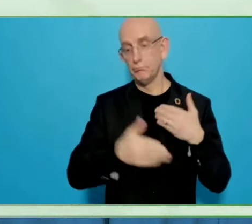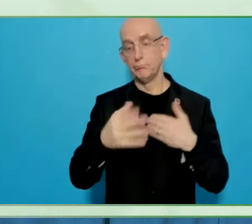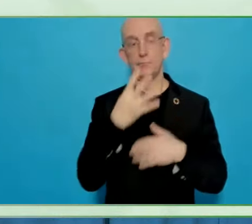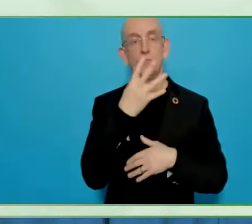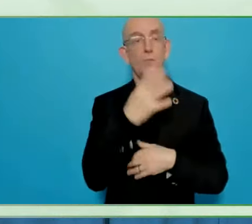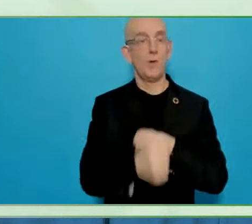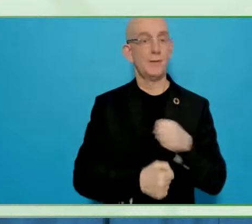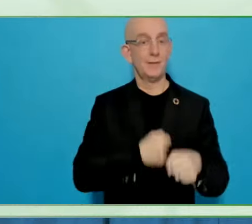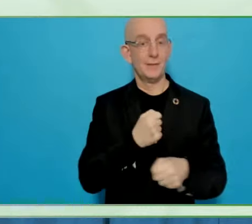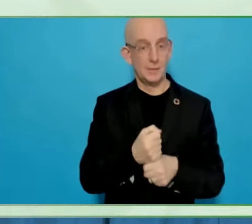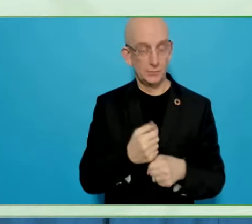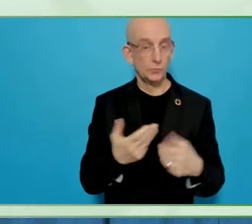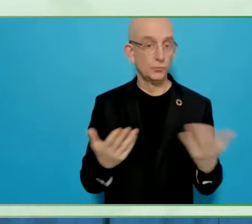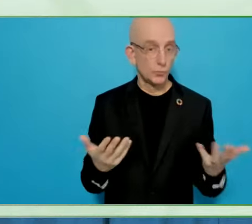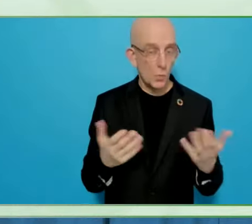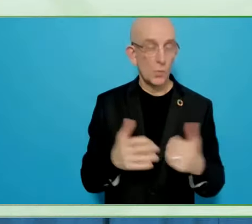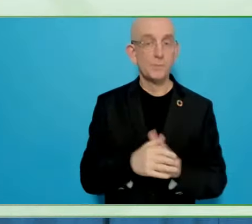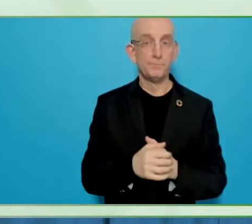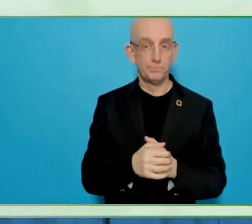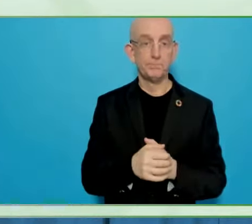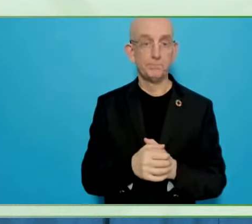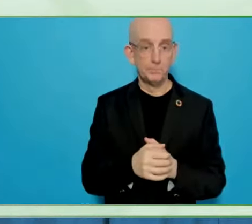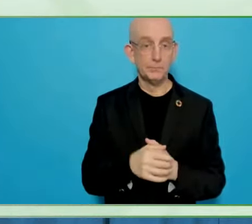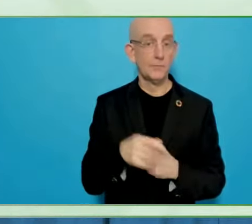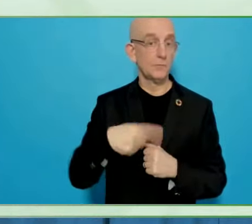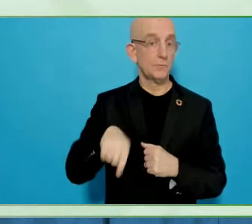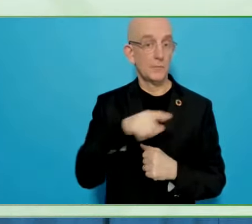interested in participating as an expert is someone that once to